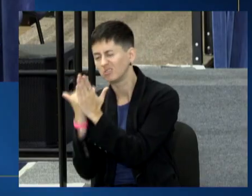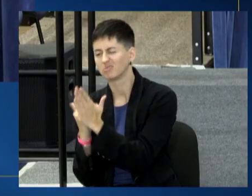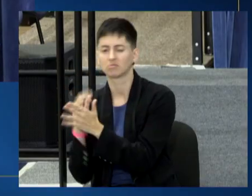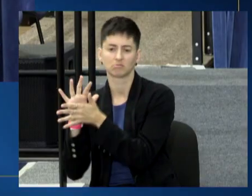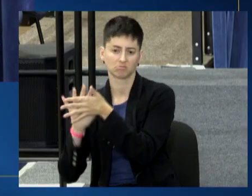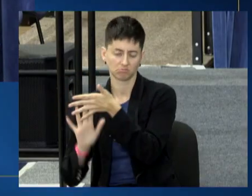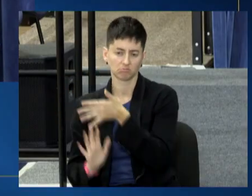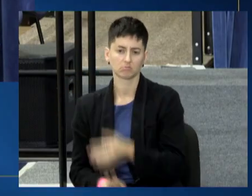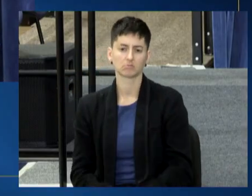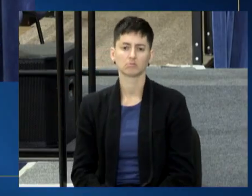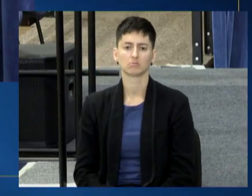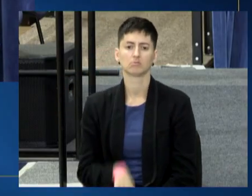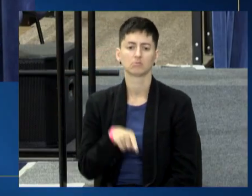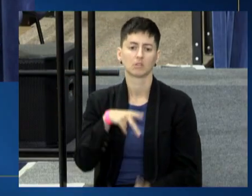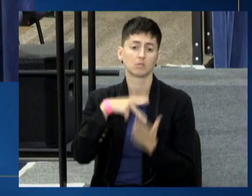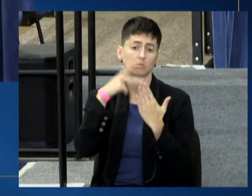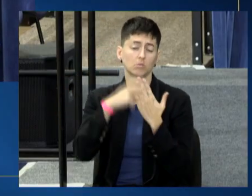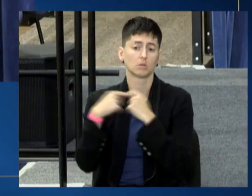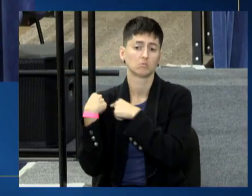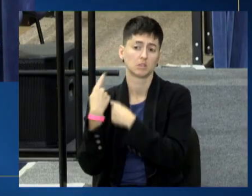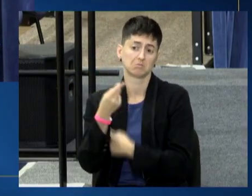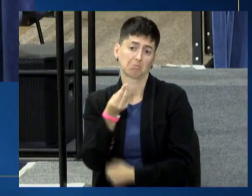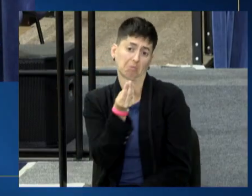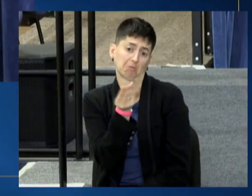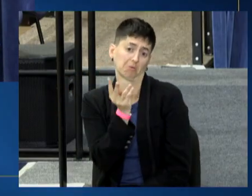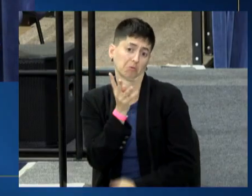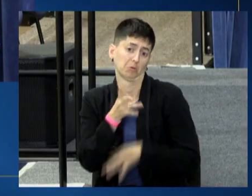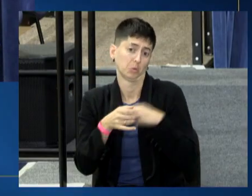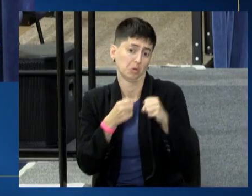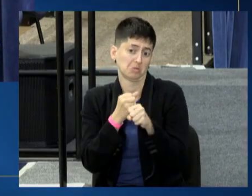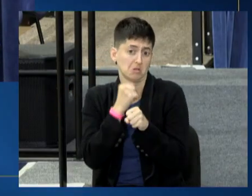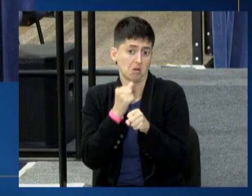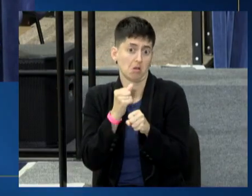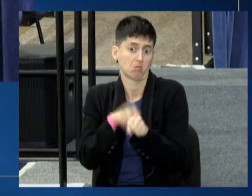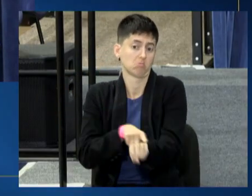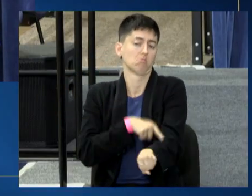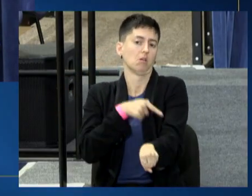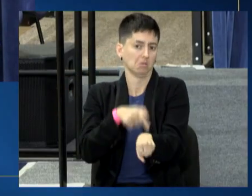led to a couple of, I think, important outcomes. Number one, they are being deployed across the